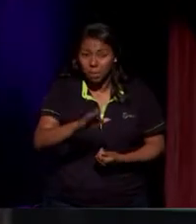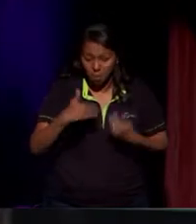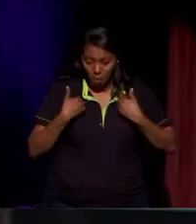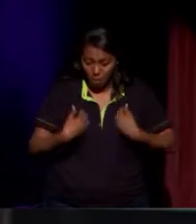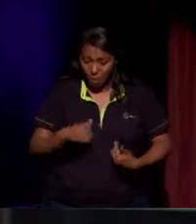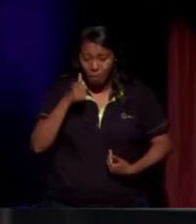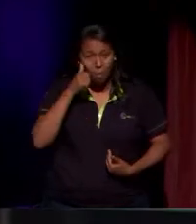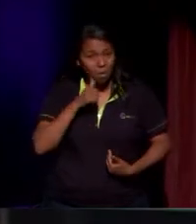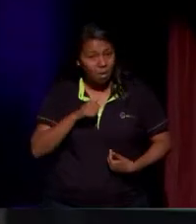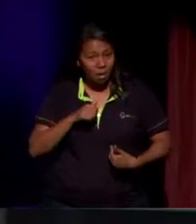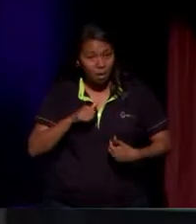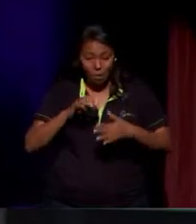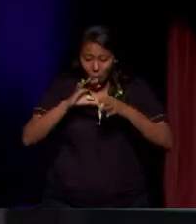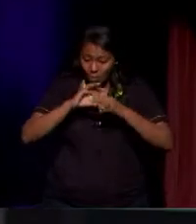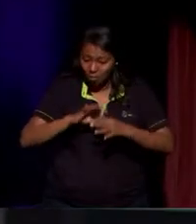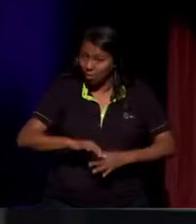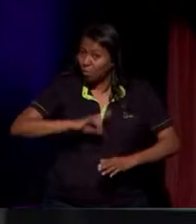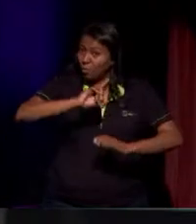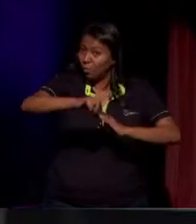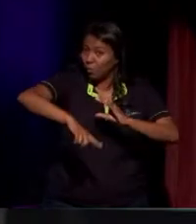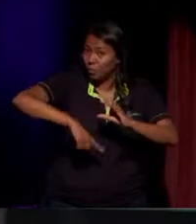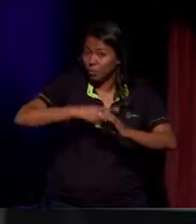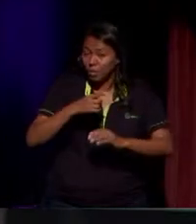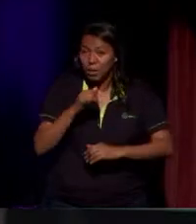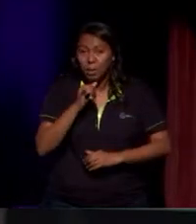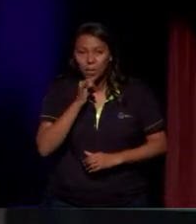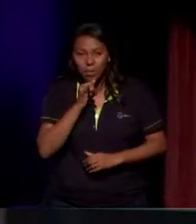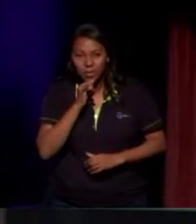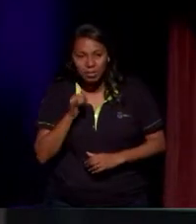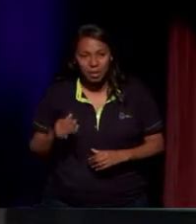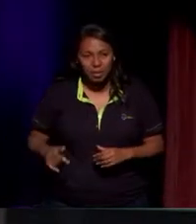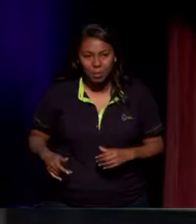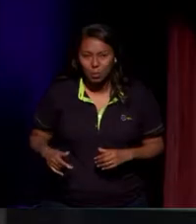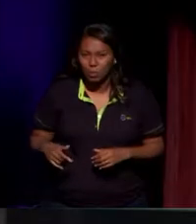for example, connecting circumcision to eating disorders